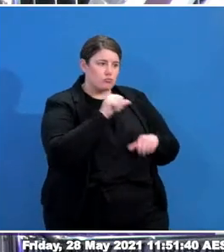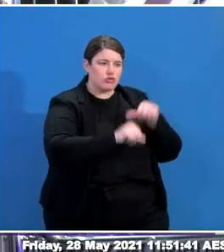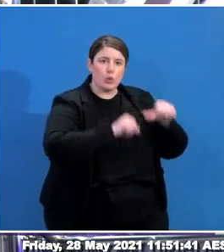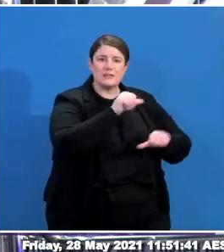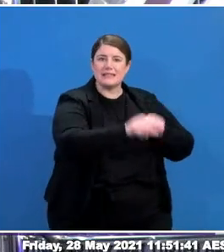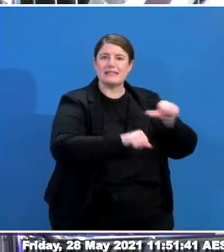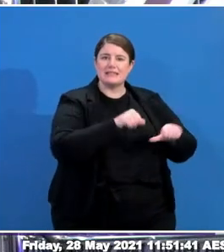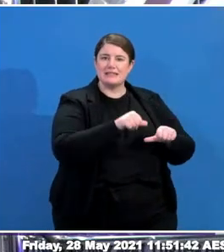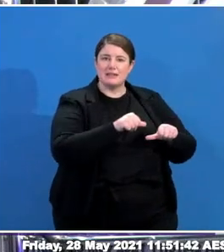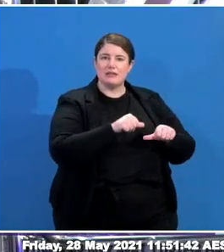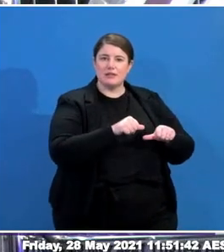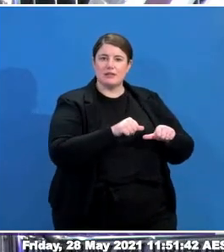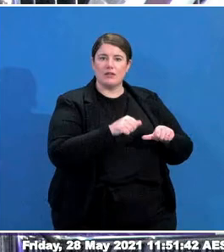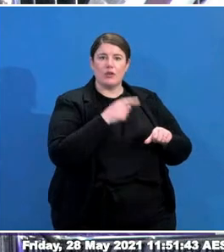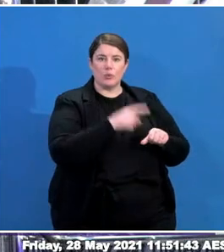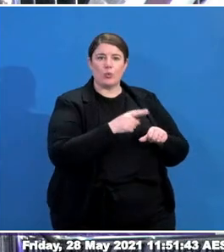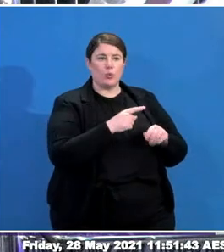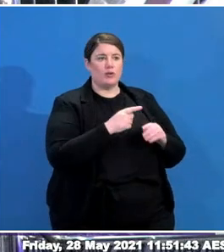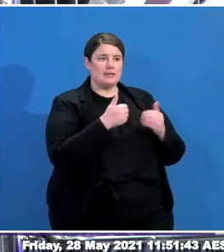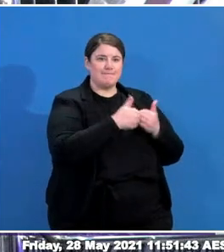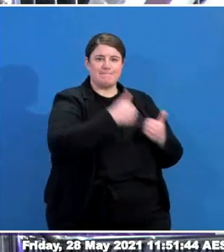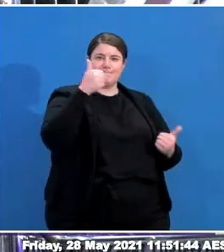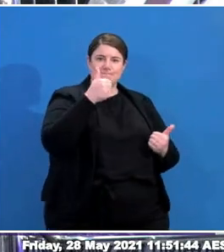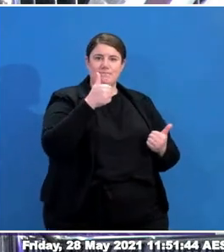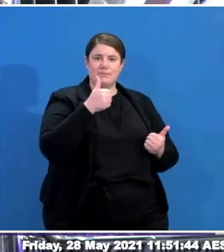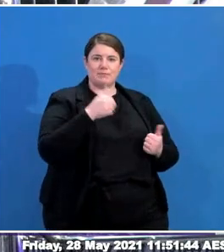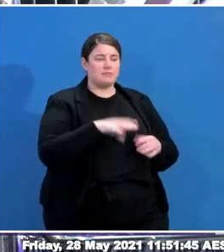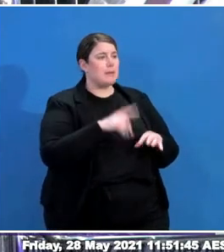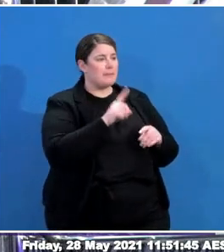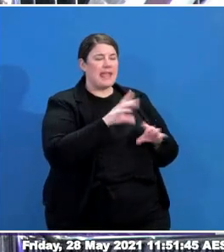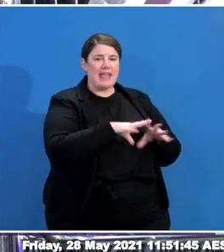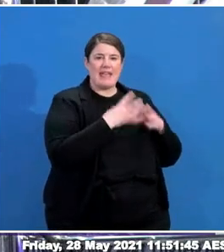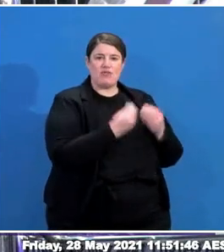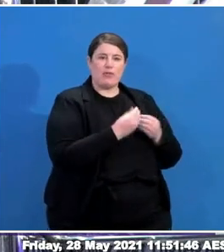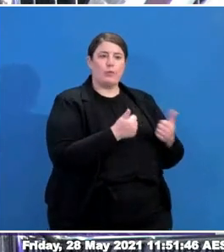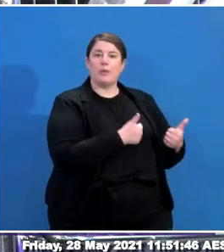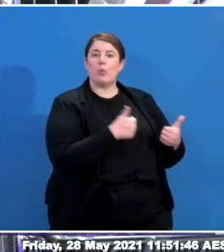that operates in this way: everything will be well, provided that the clients